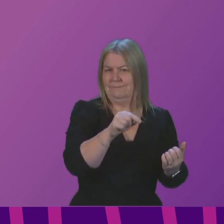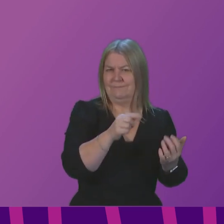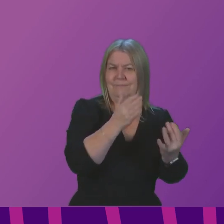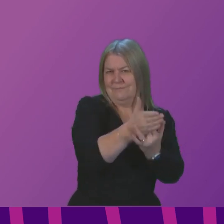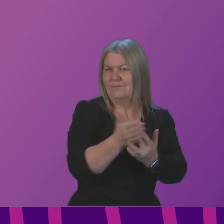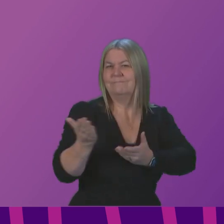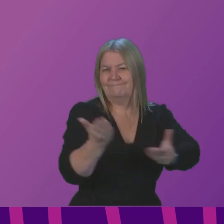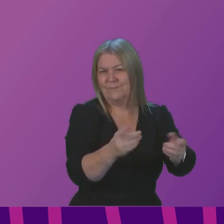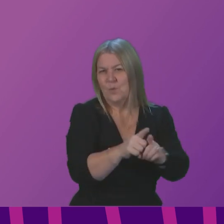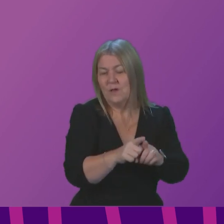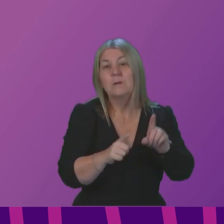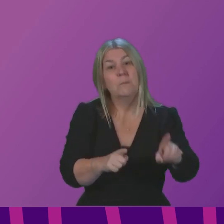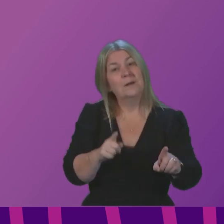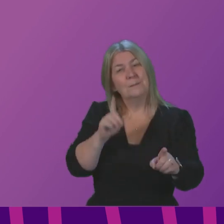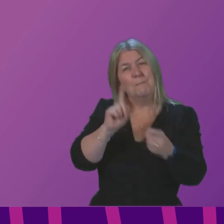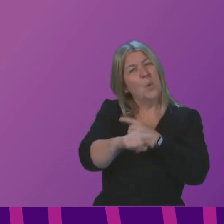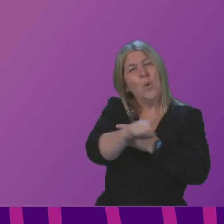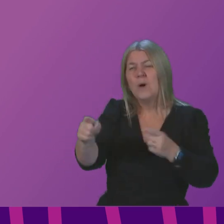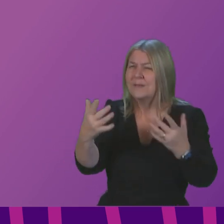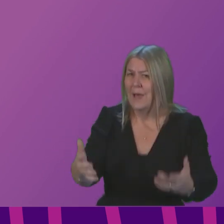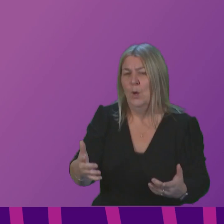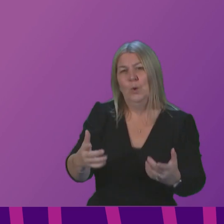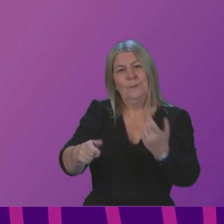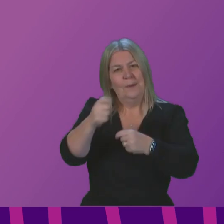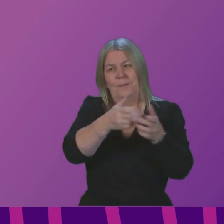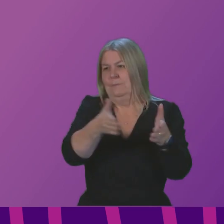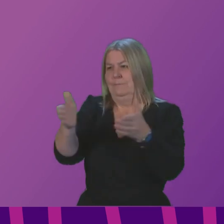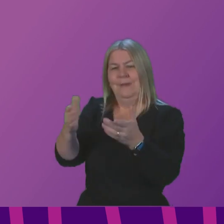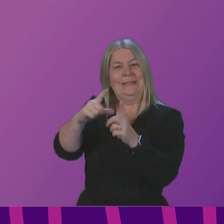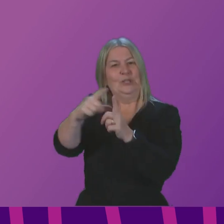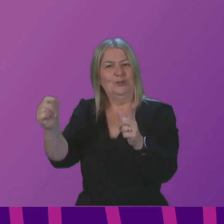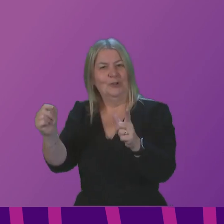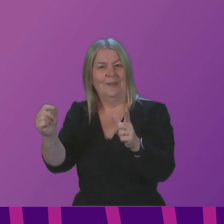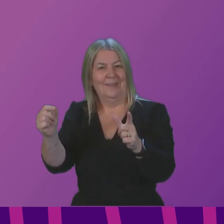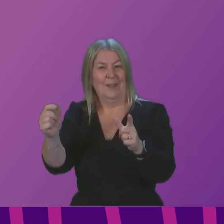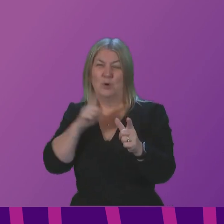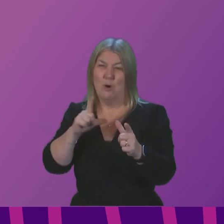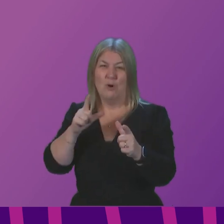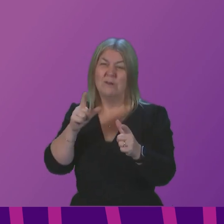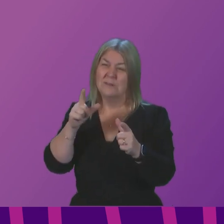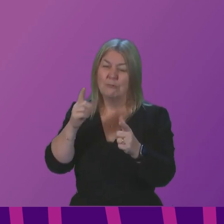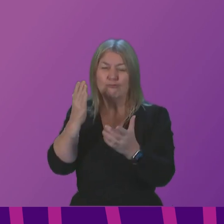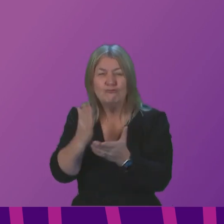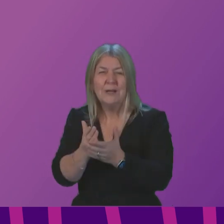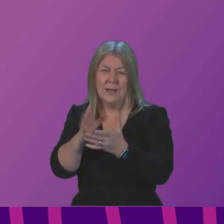more digital access has allowed them to extend their reach, so it is important that the balance is right.